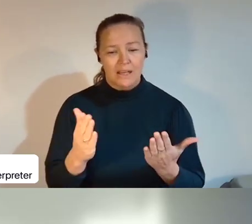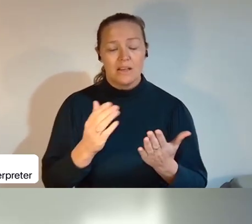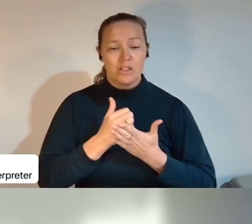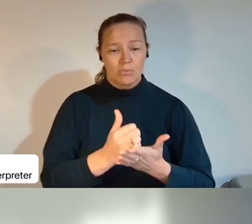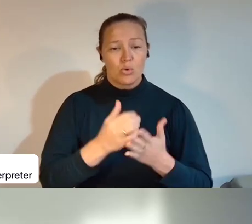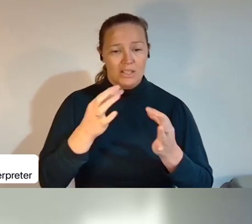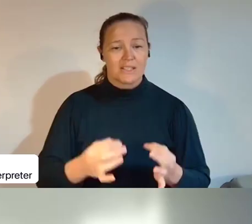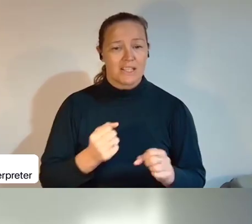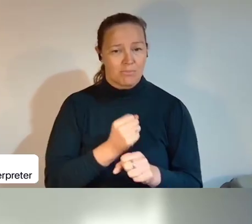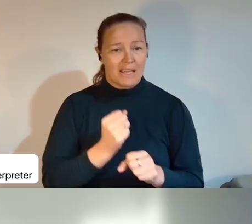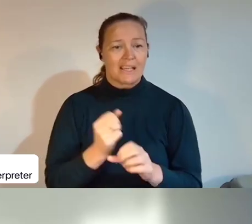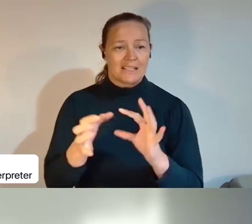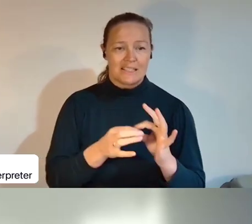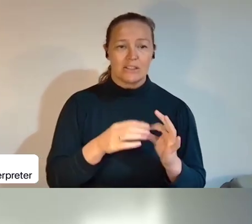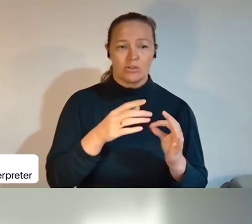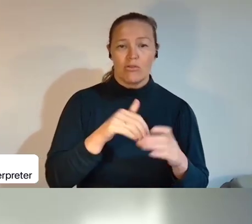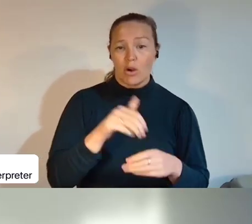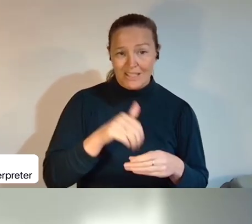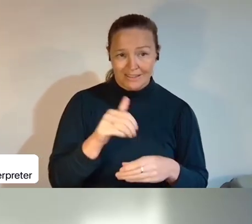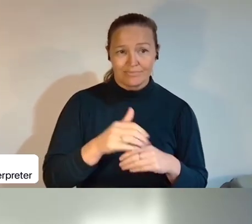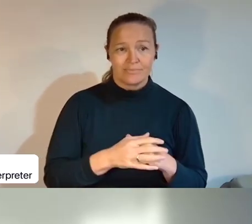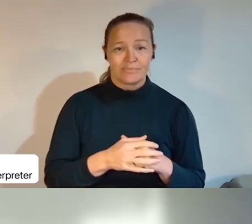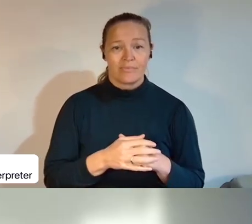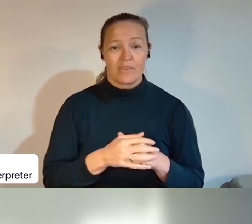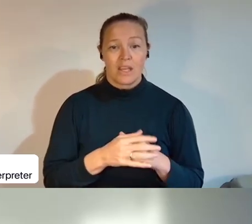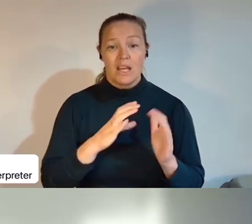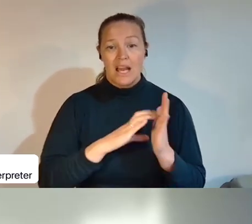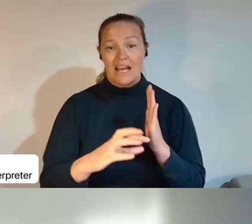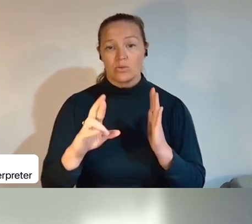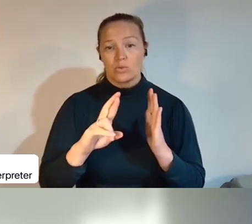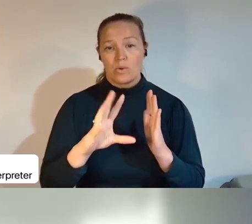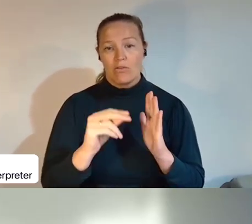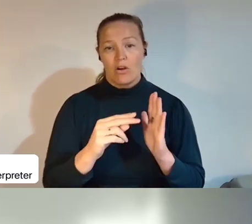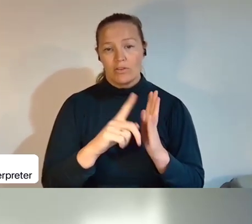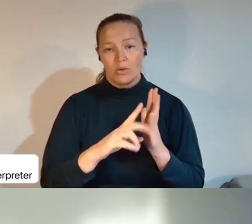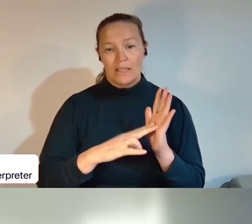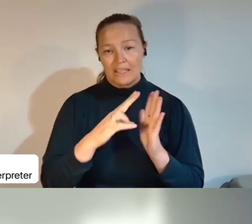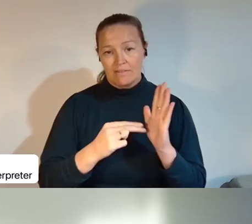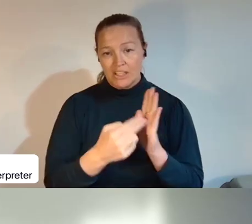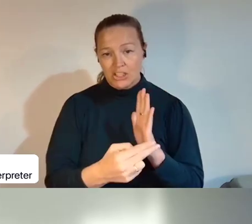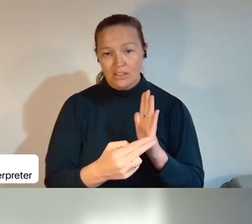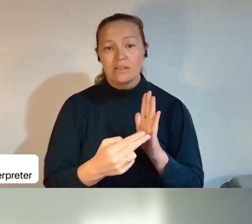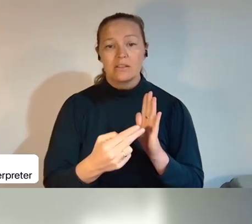things like voting. Article 12 of the Convention recognises that disabled people have the right to